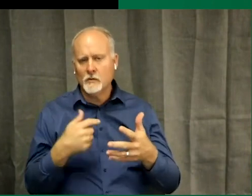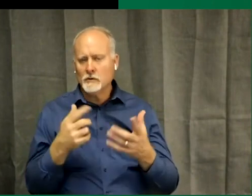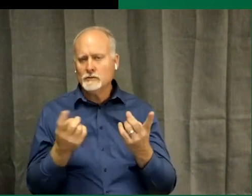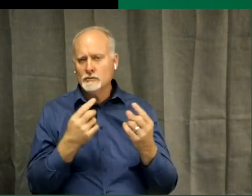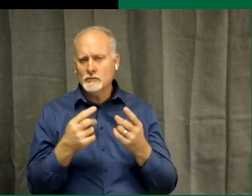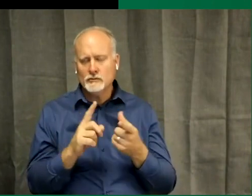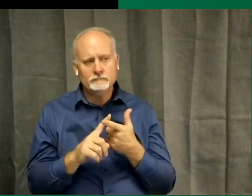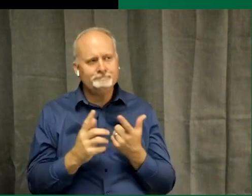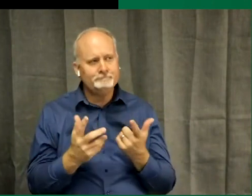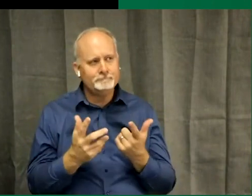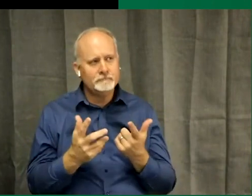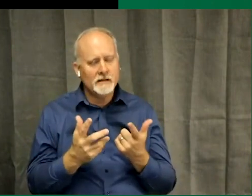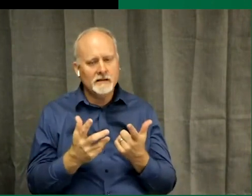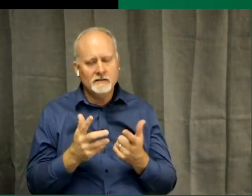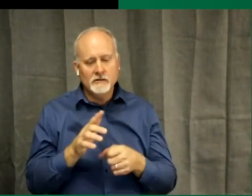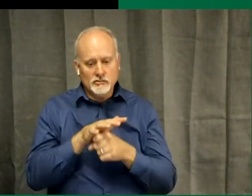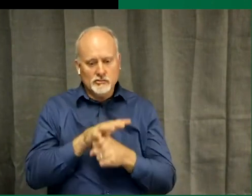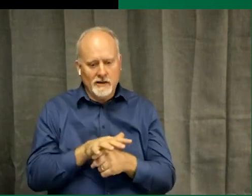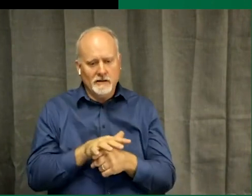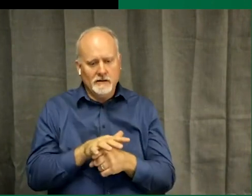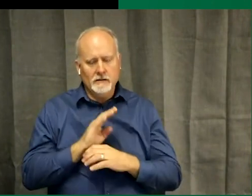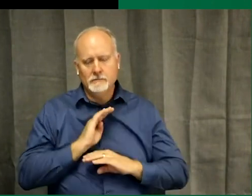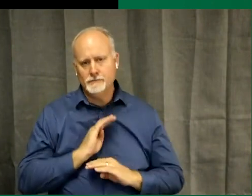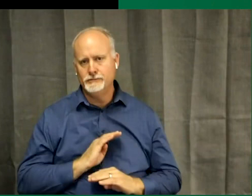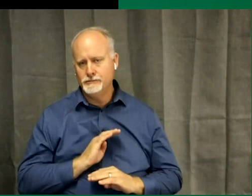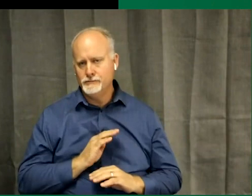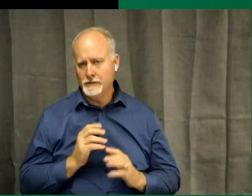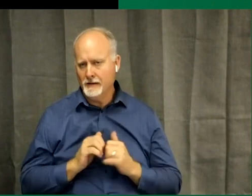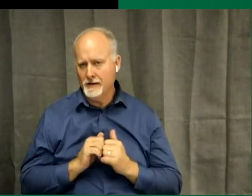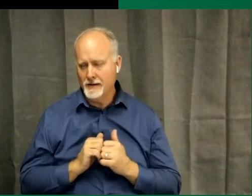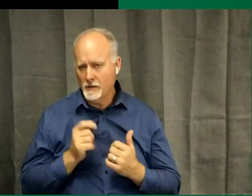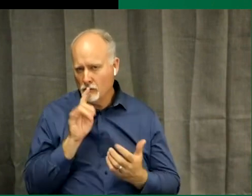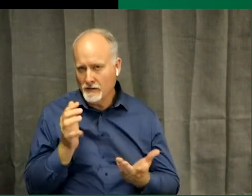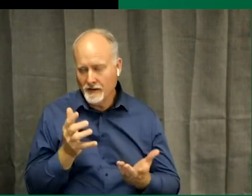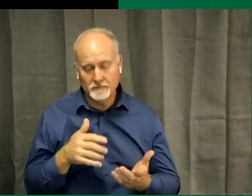of de-stress you know regarding your busy schedule so this can look like coloring listening to music